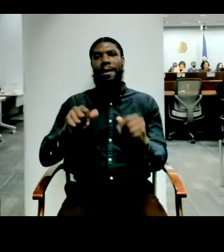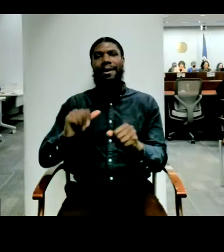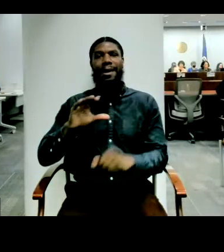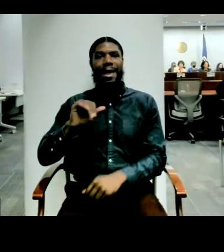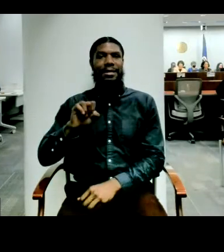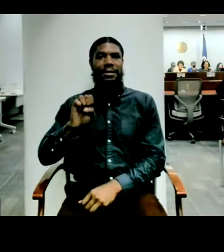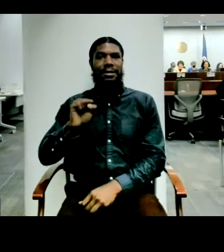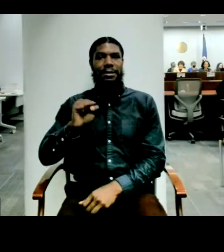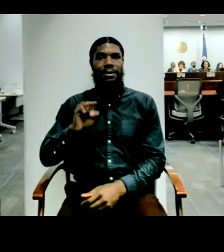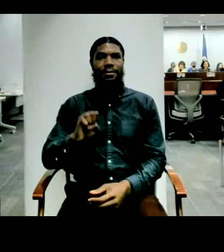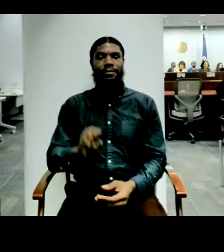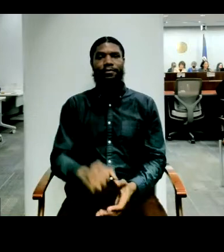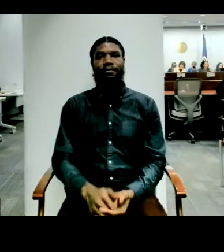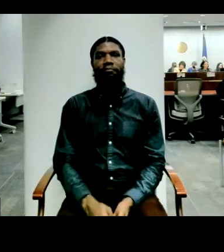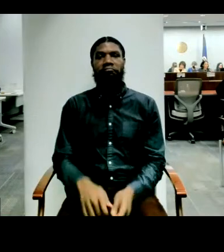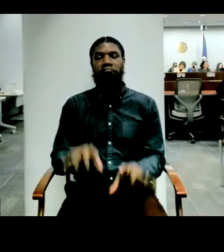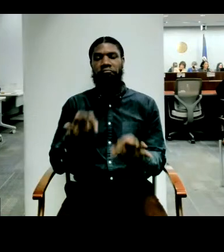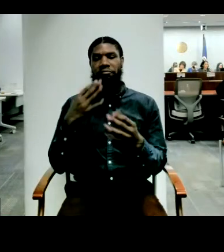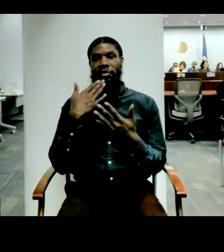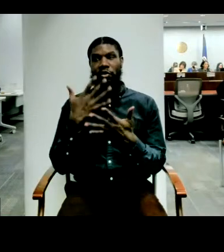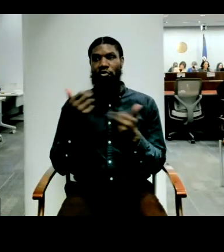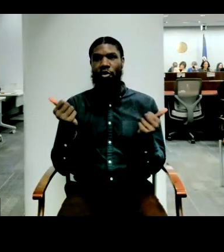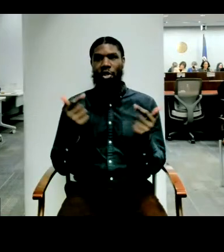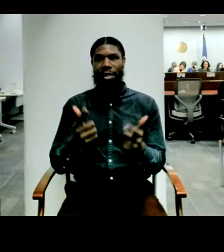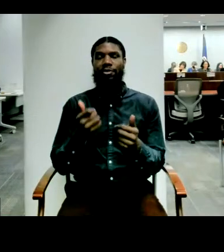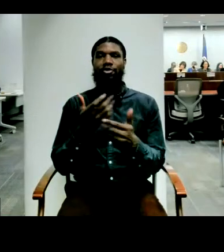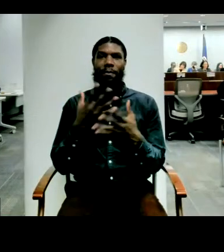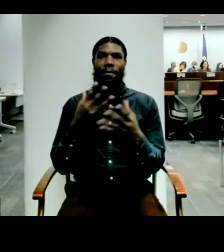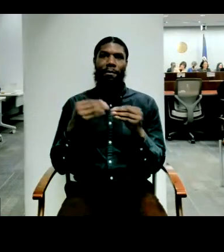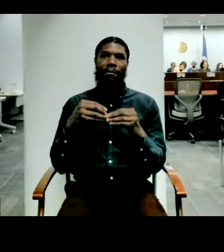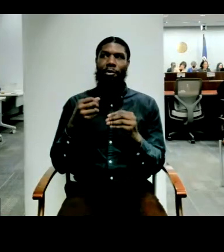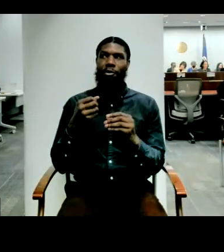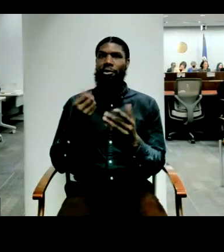All right. Um thank you all. There is so much more to discuss but I know that